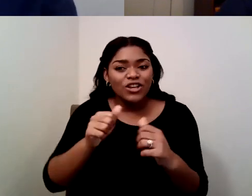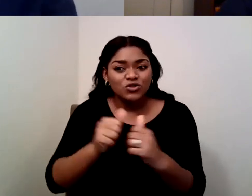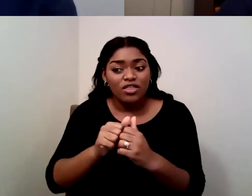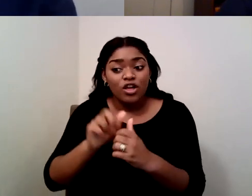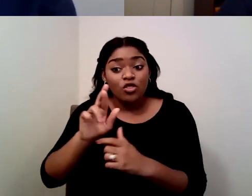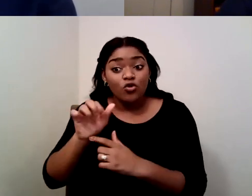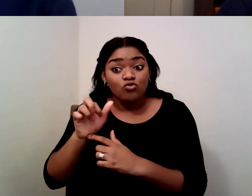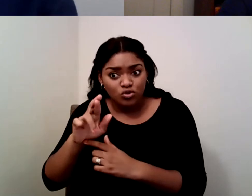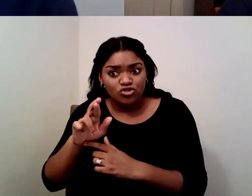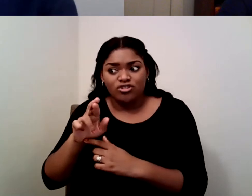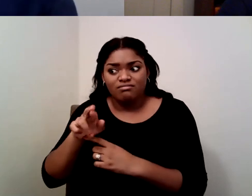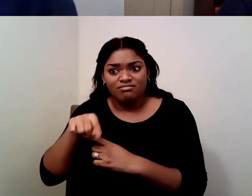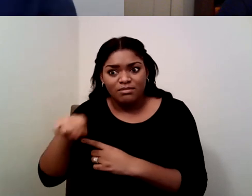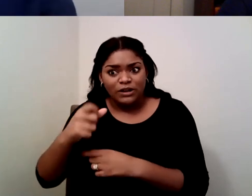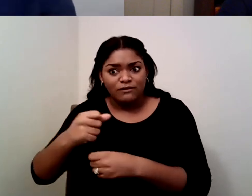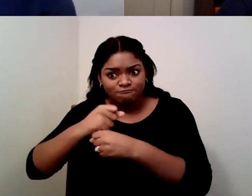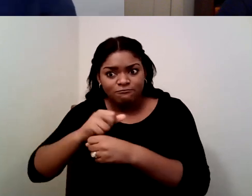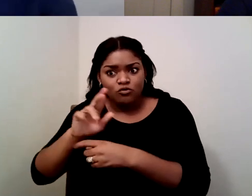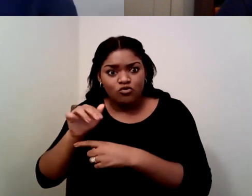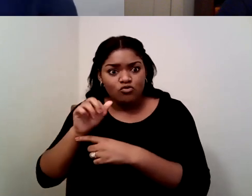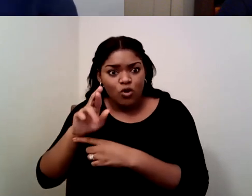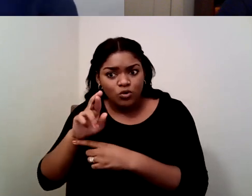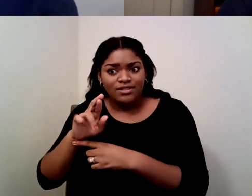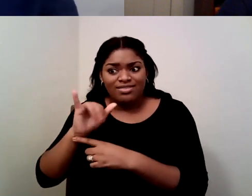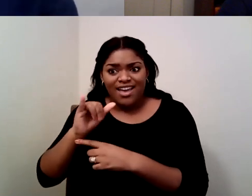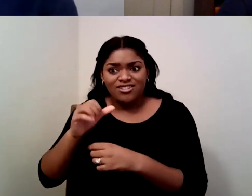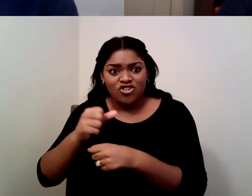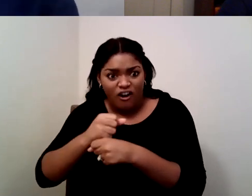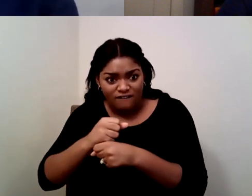that rust the coffee and to talk with them and to understand